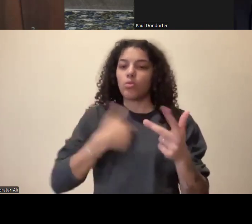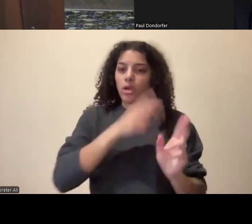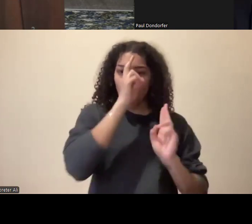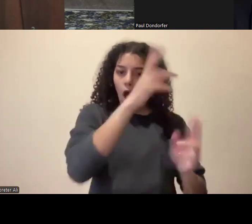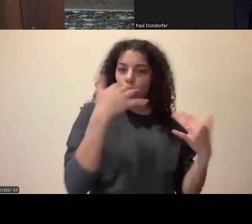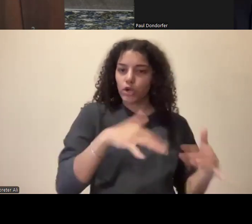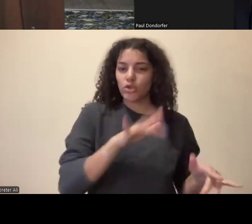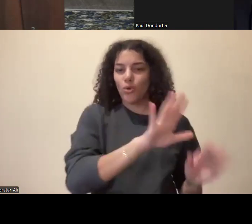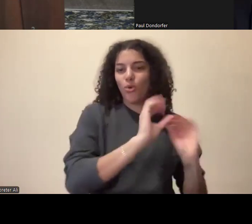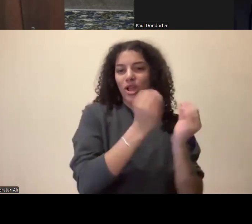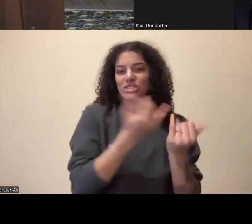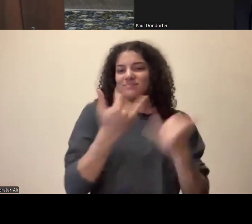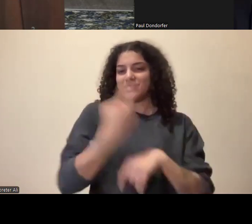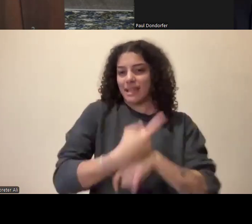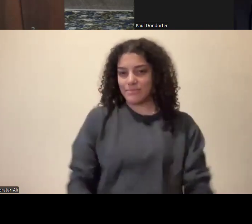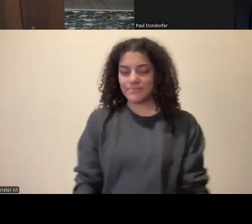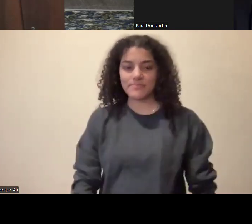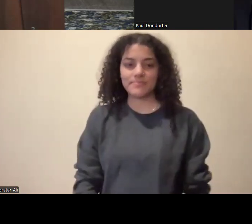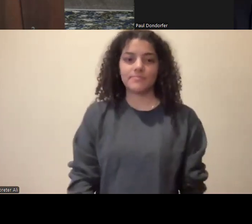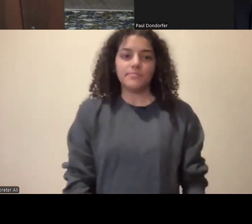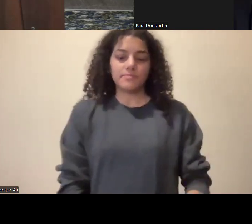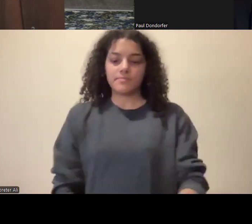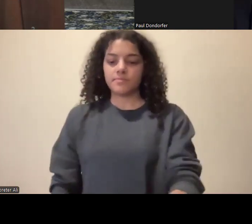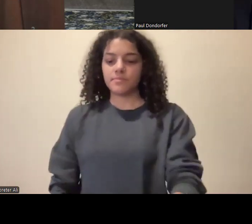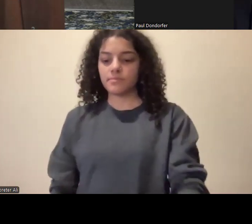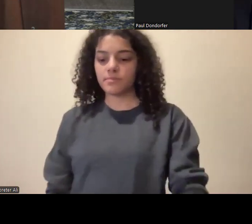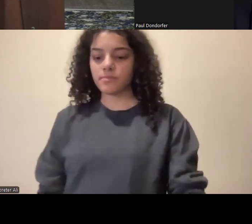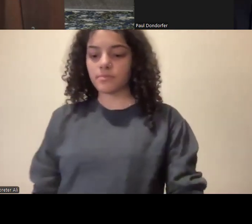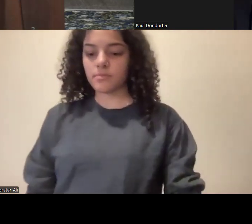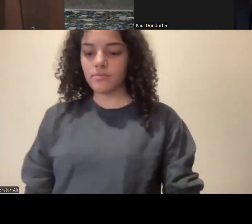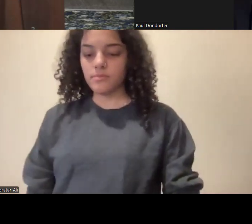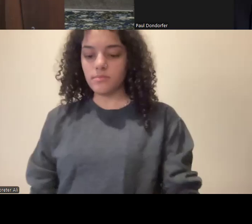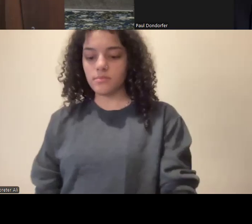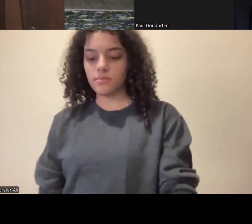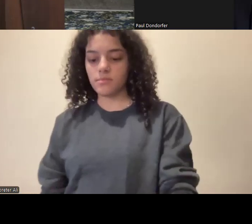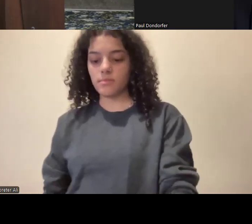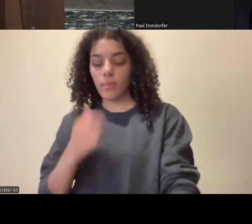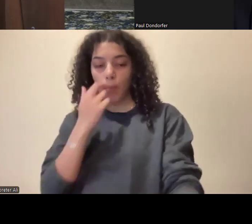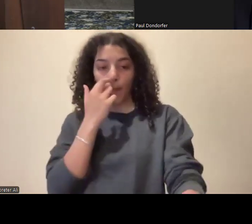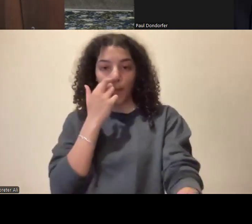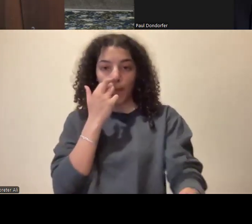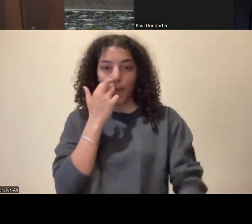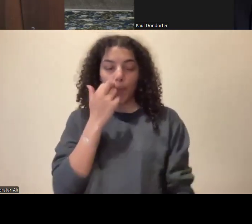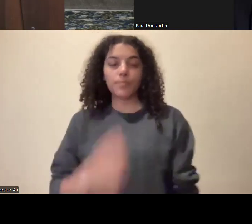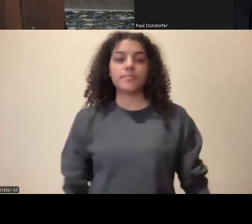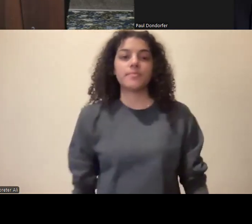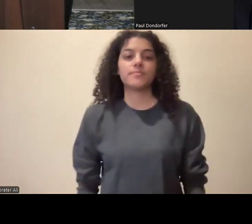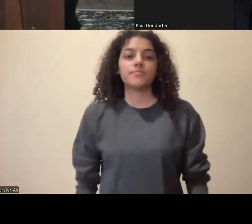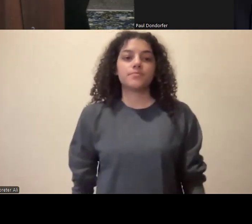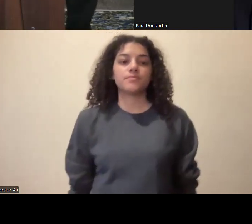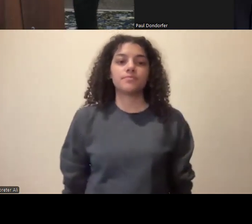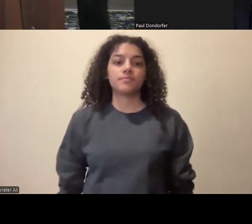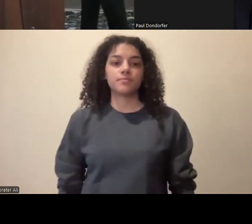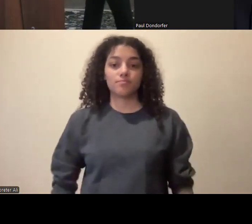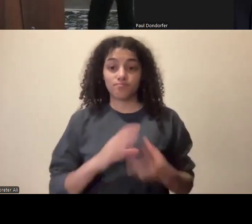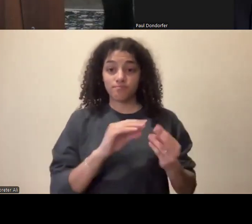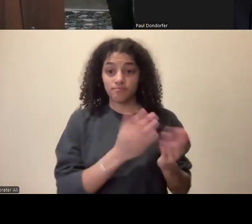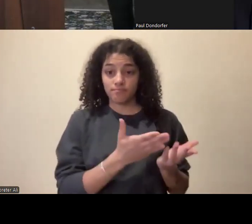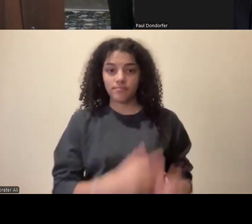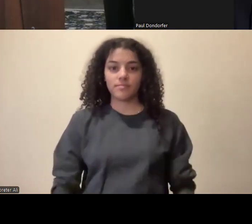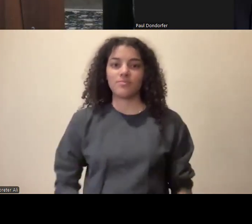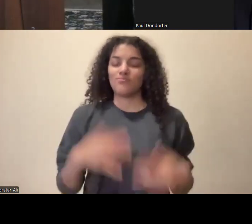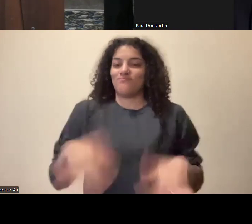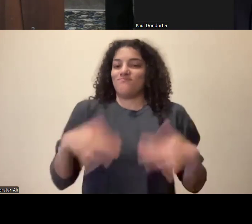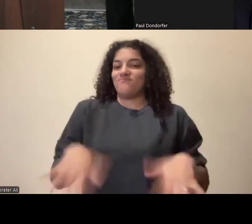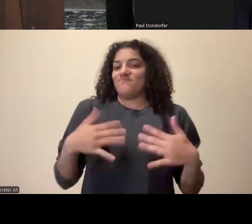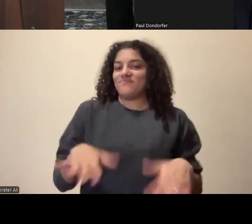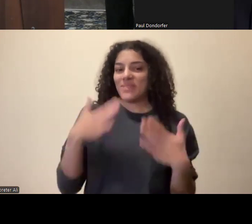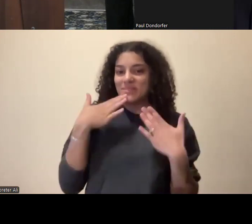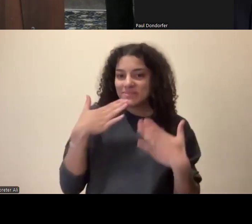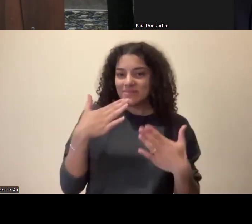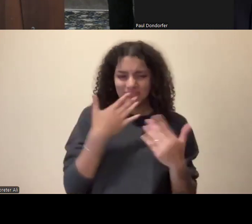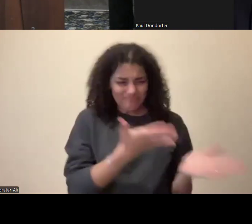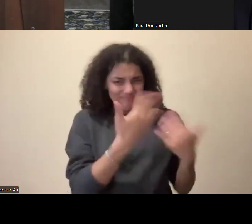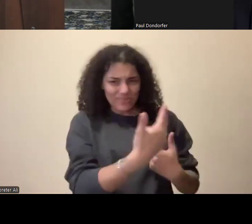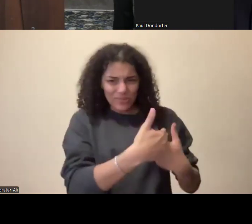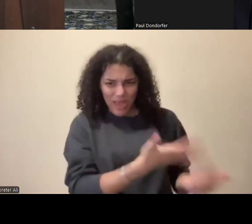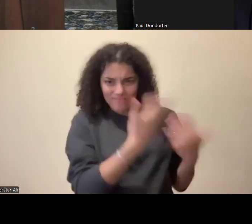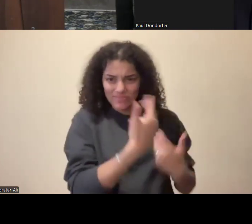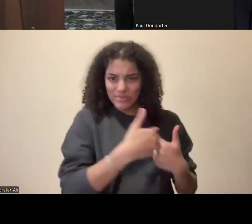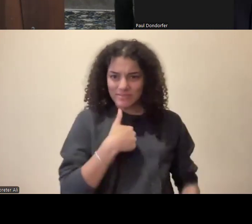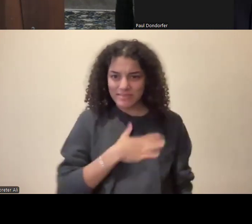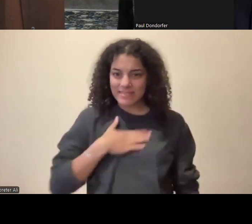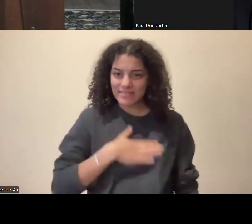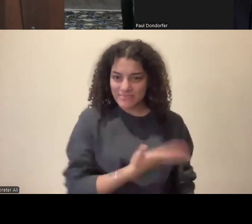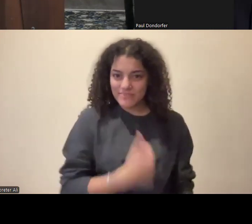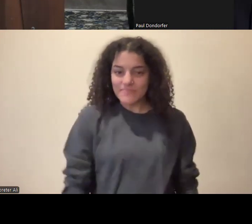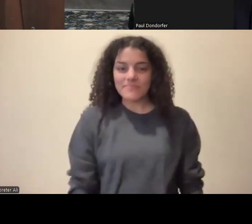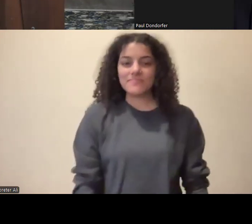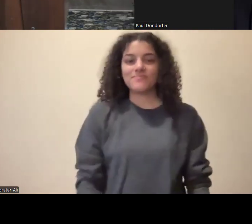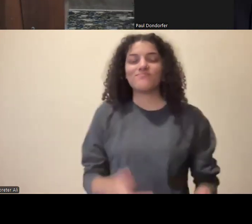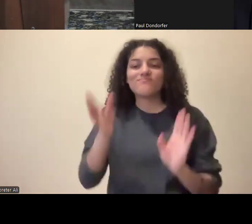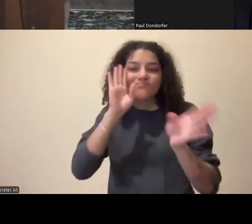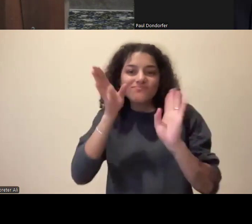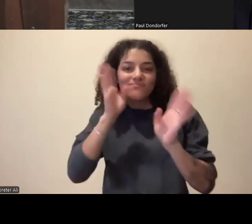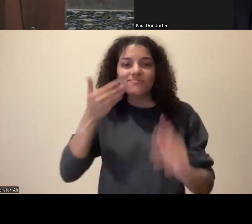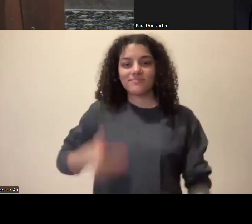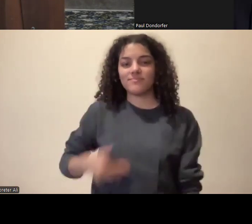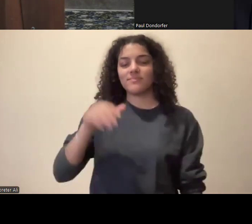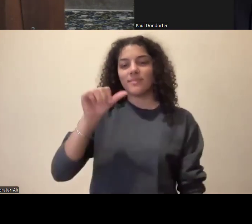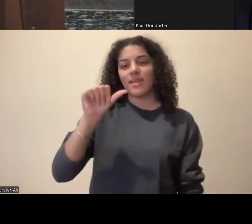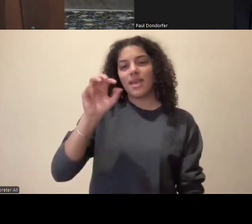2025 Wow Thank you You guys come on over Hi I'm Ammy Salsman director of Fairy Godmothers of